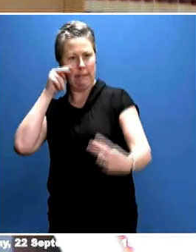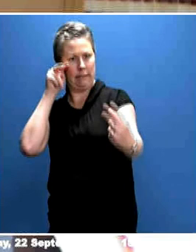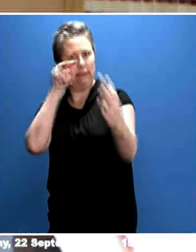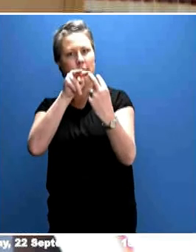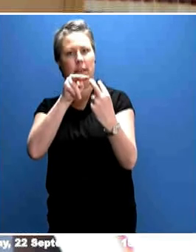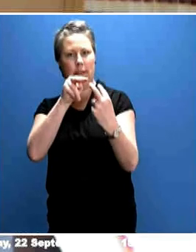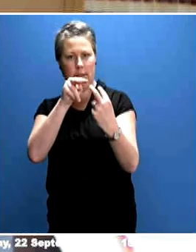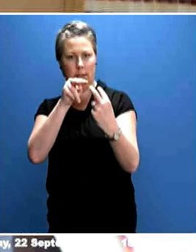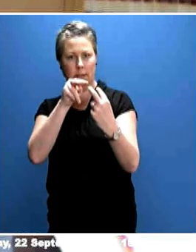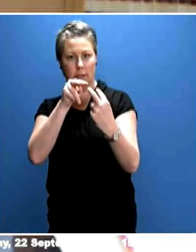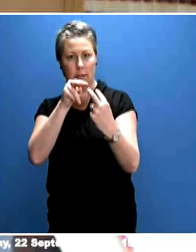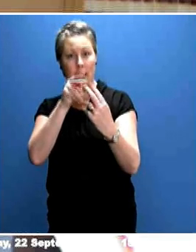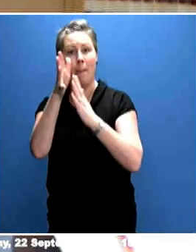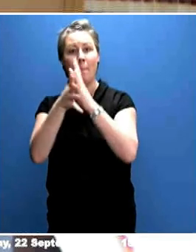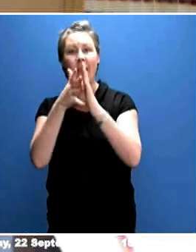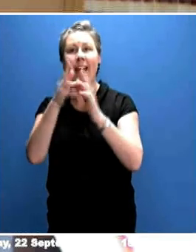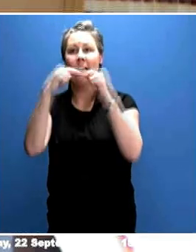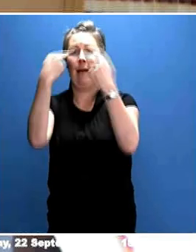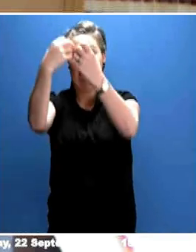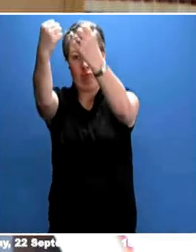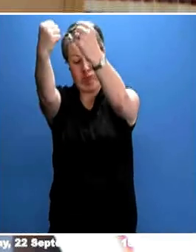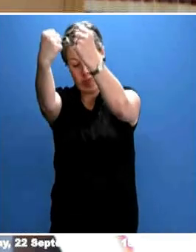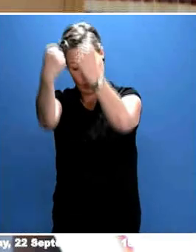That is, bringing their family physically to the Kath French Centre?